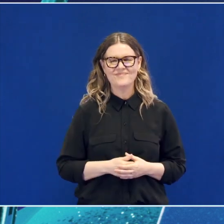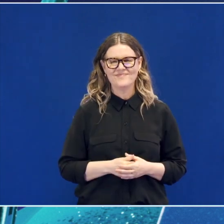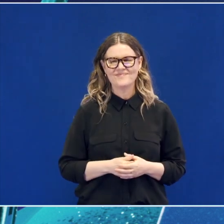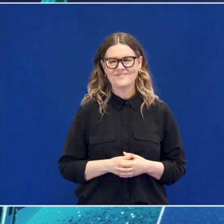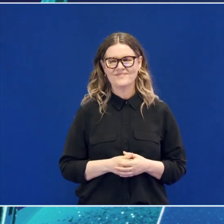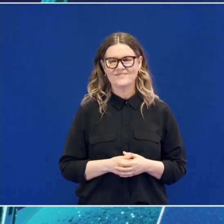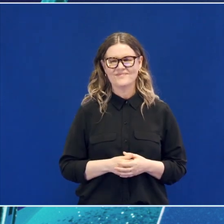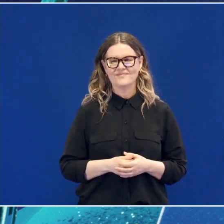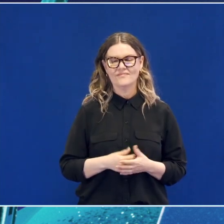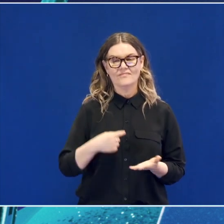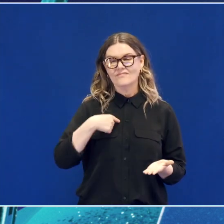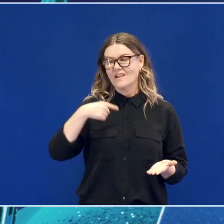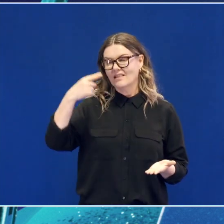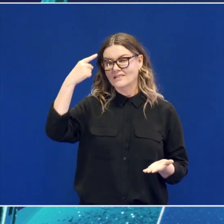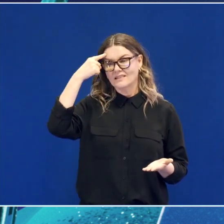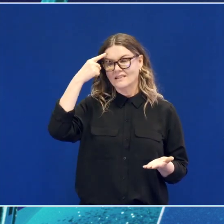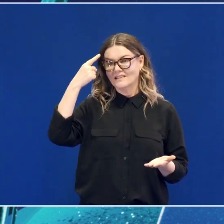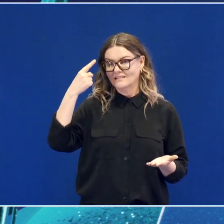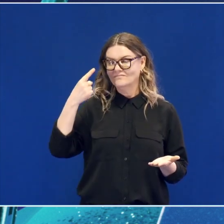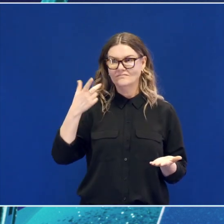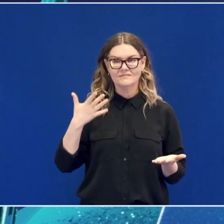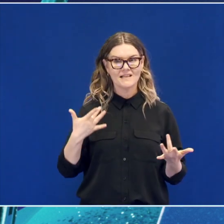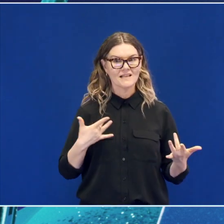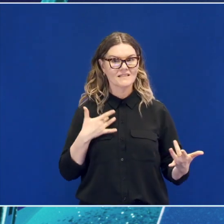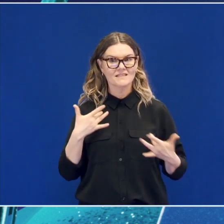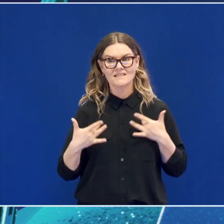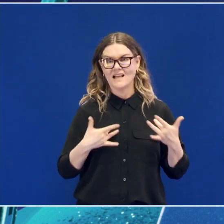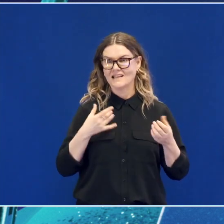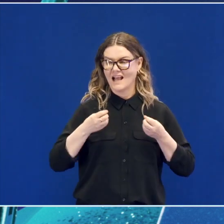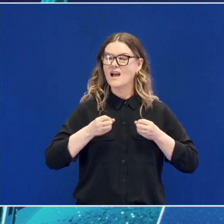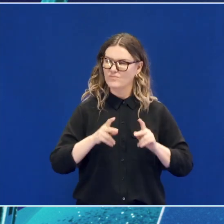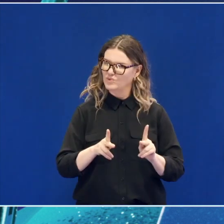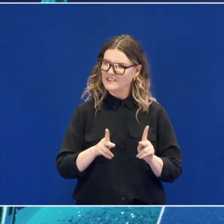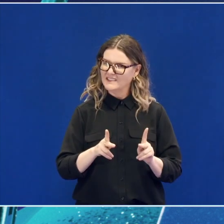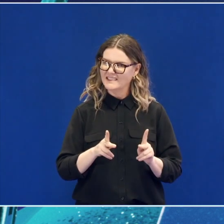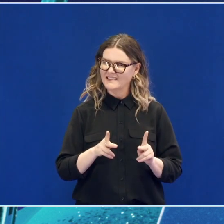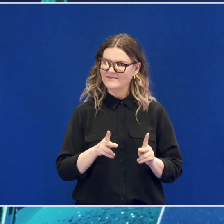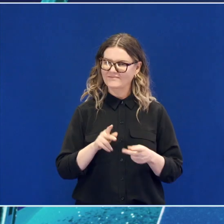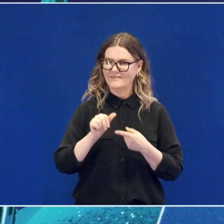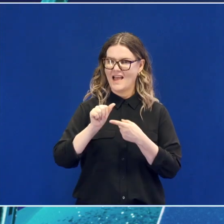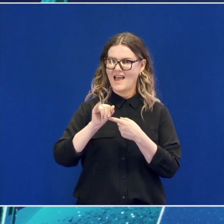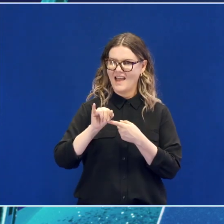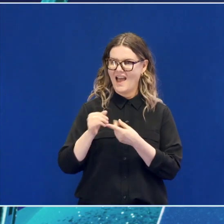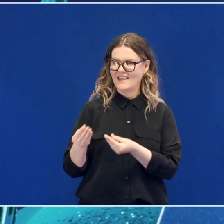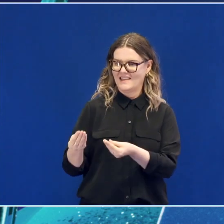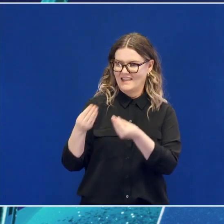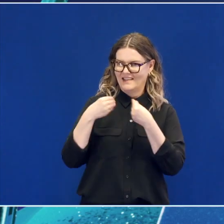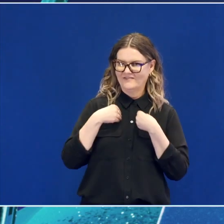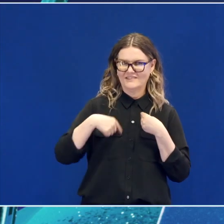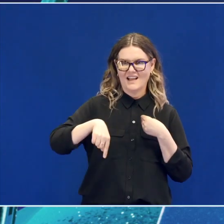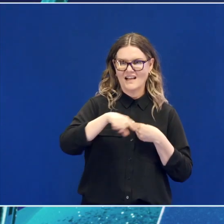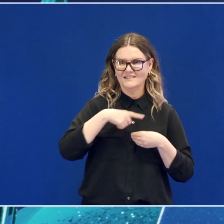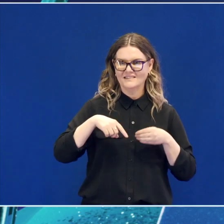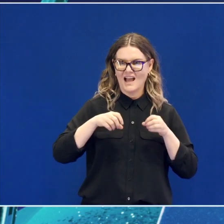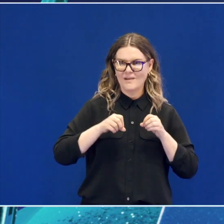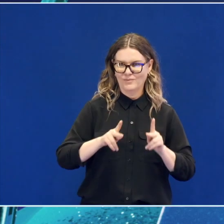that we have, the lever that we have with AI in order to remove bias at scale, which is obviously what we're here to talk about.